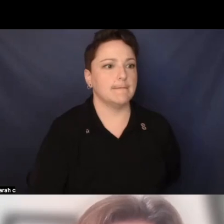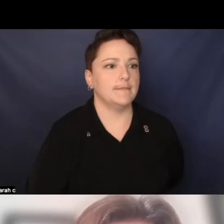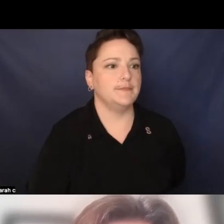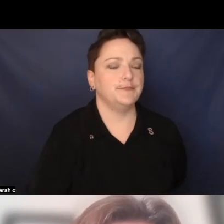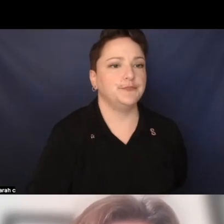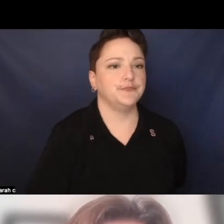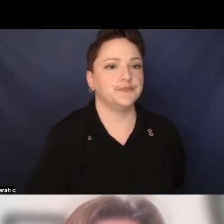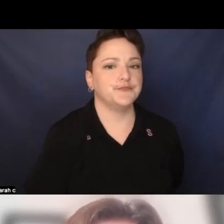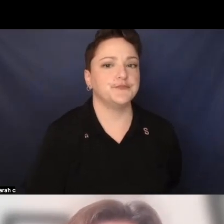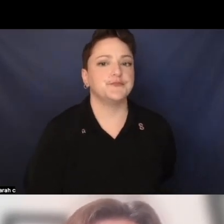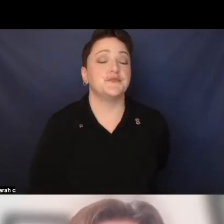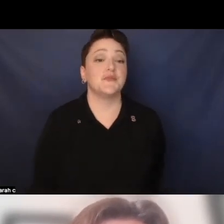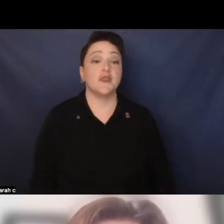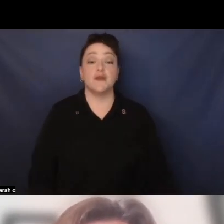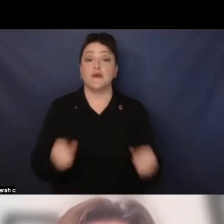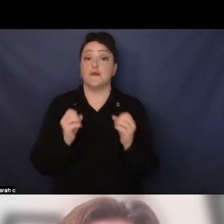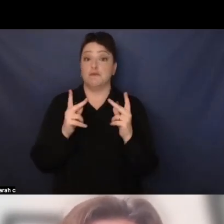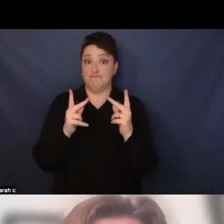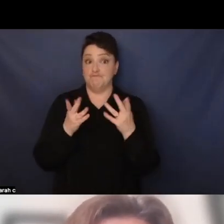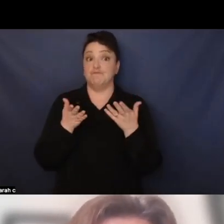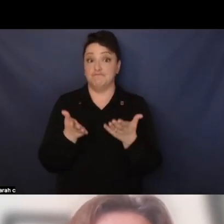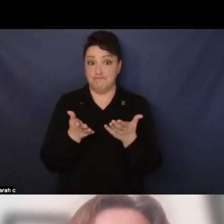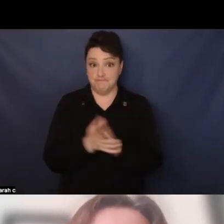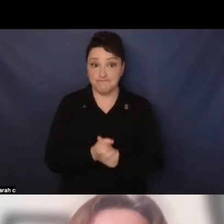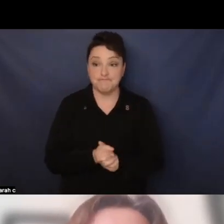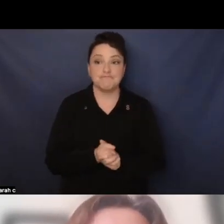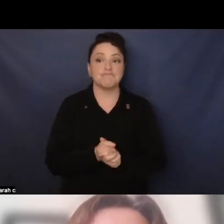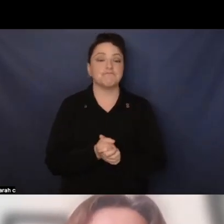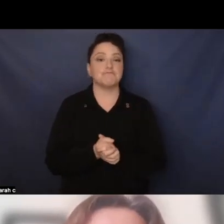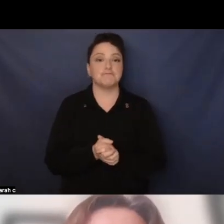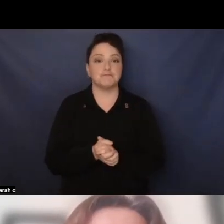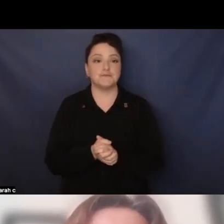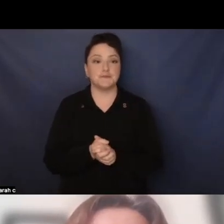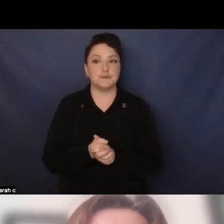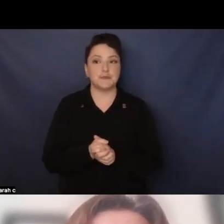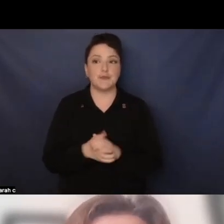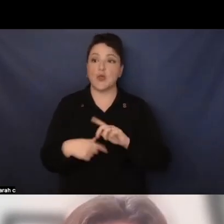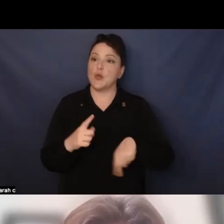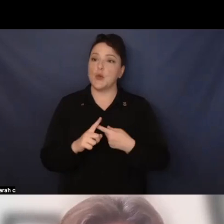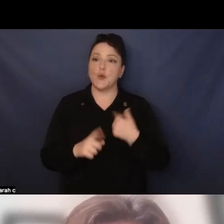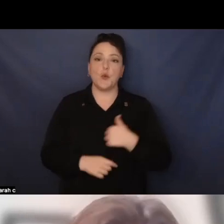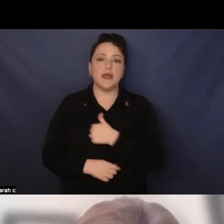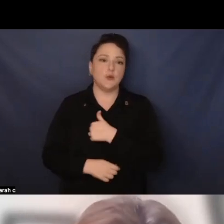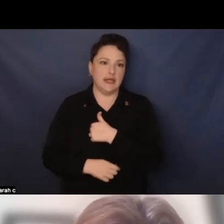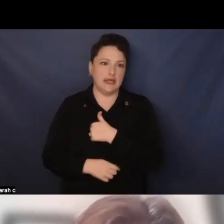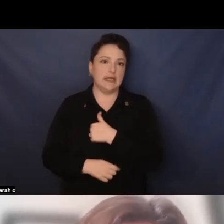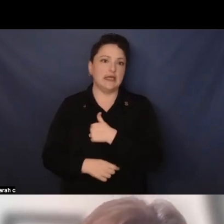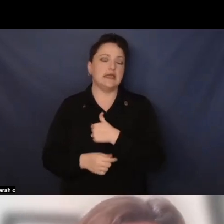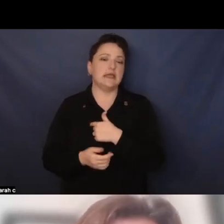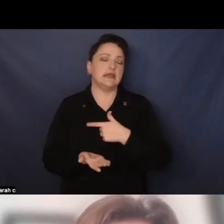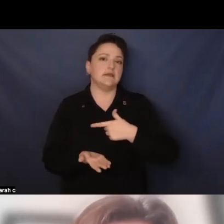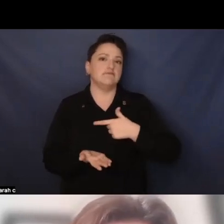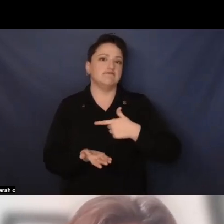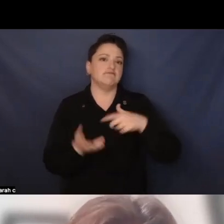Okay. So when we're talking about making a request for reasonable accommodation,